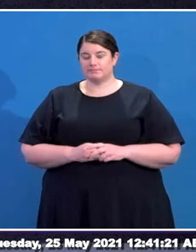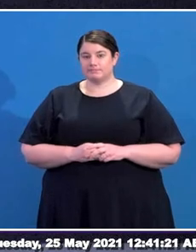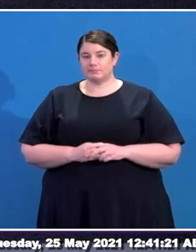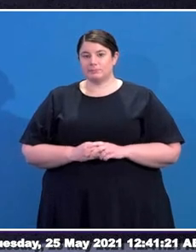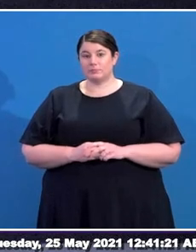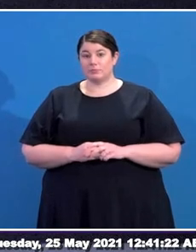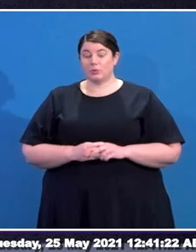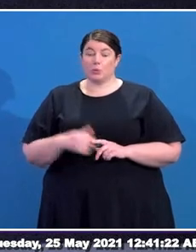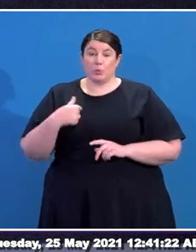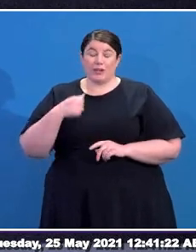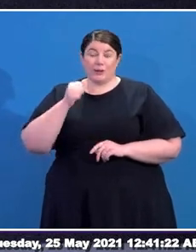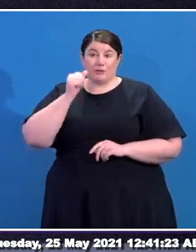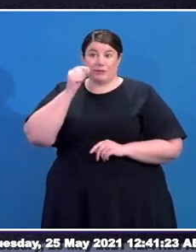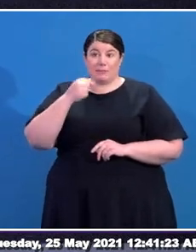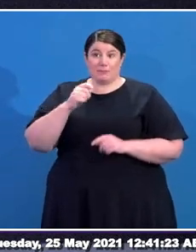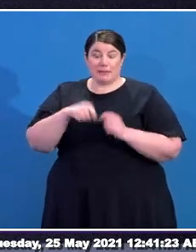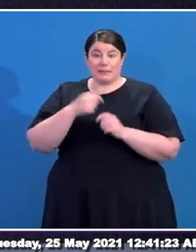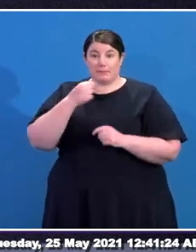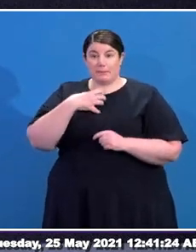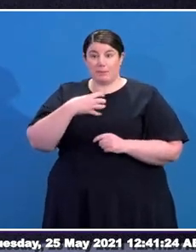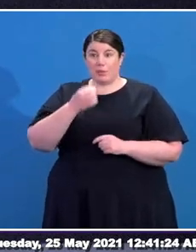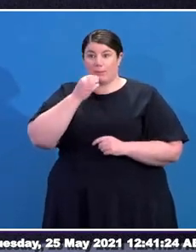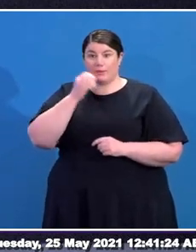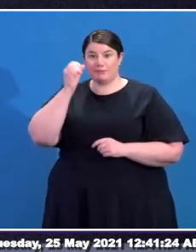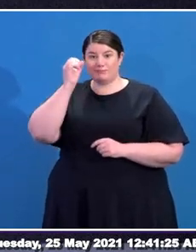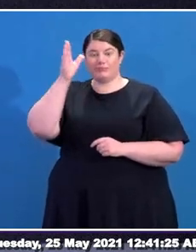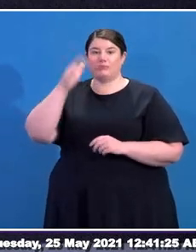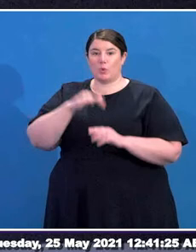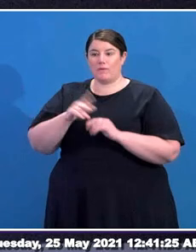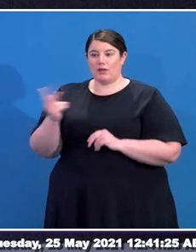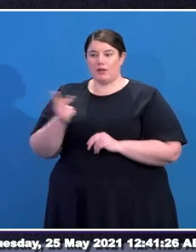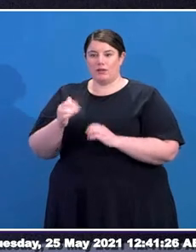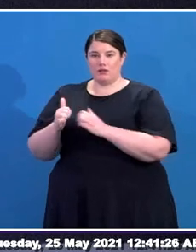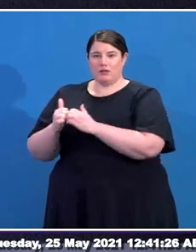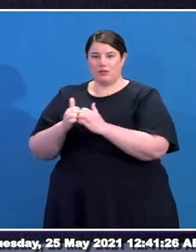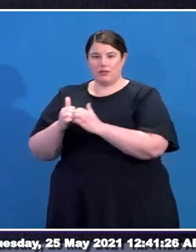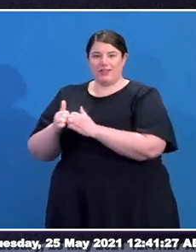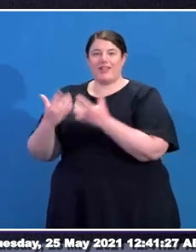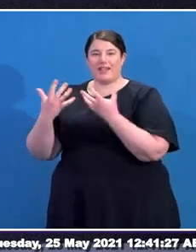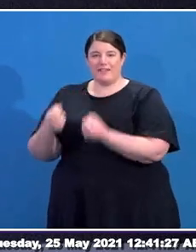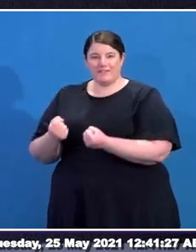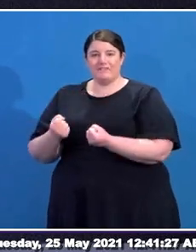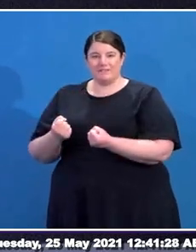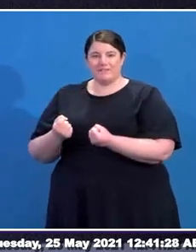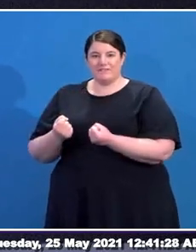knew about their collaboration, if you like, that, you know, SP1 is out of the